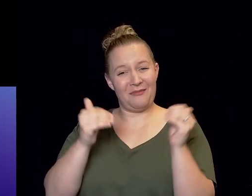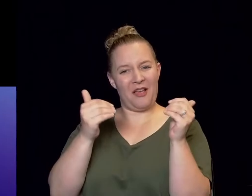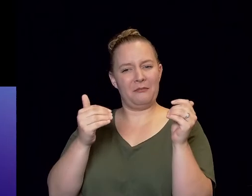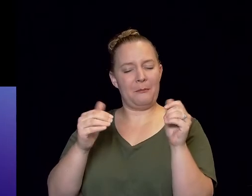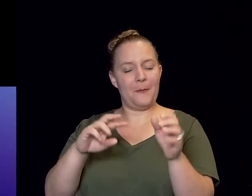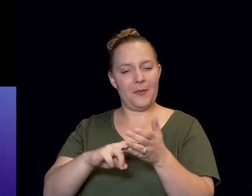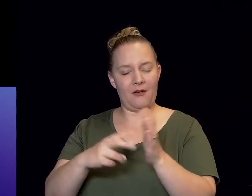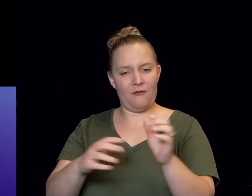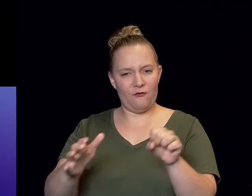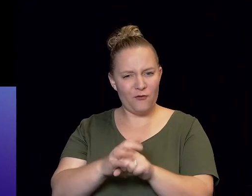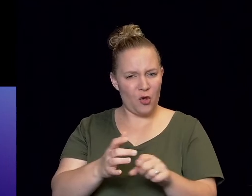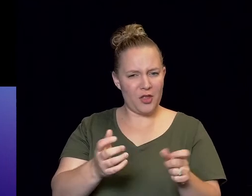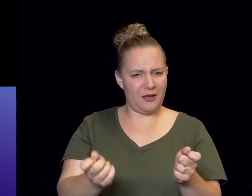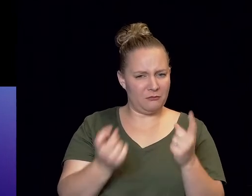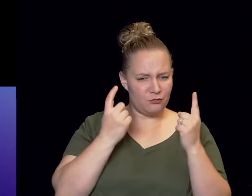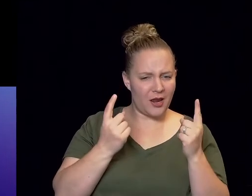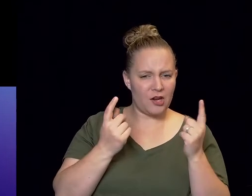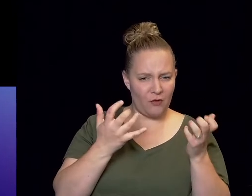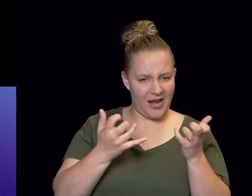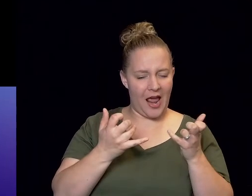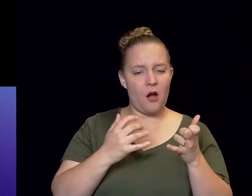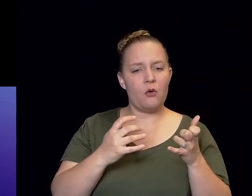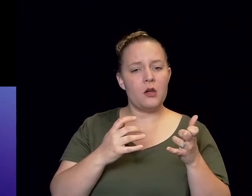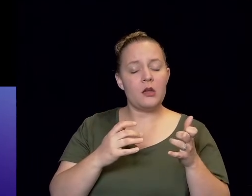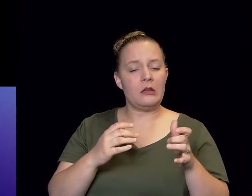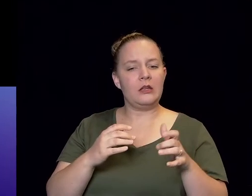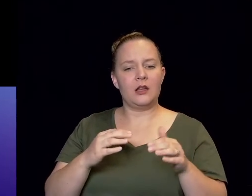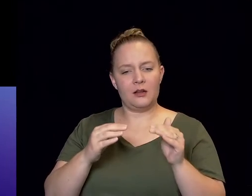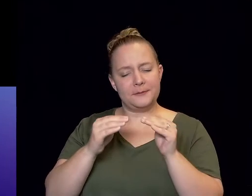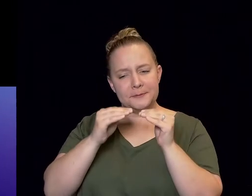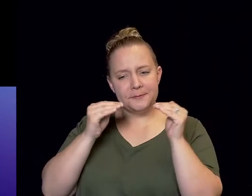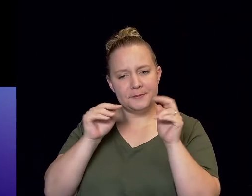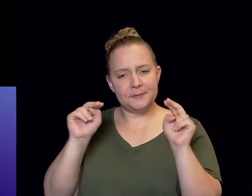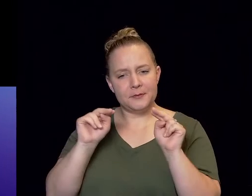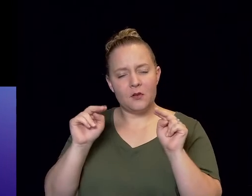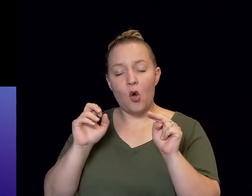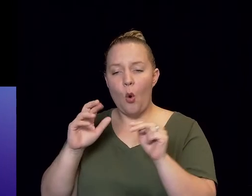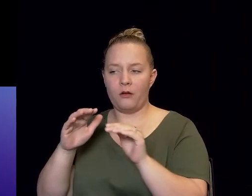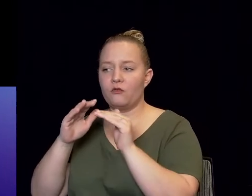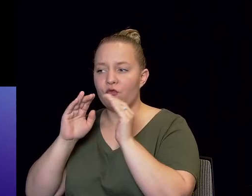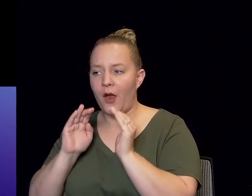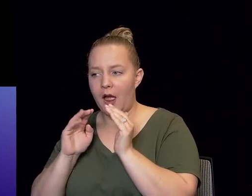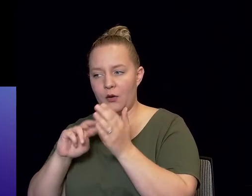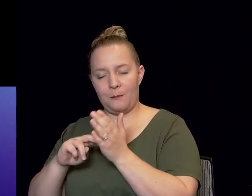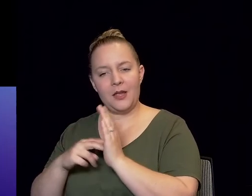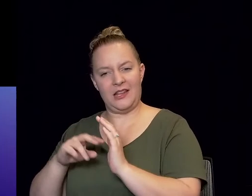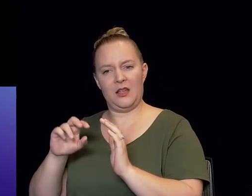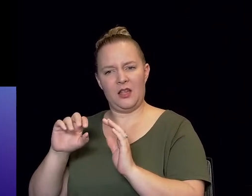giving me like either a like a middle face or a frowny face meaning that yes I'm totally